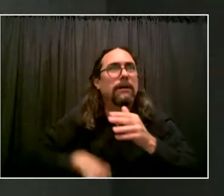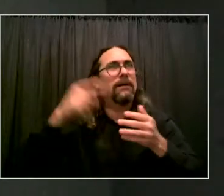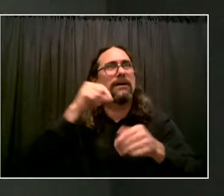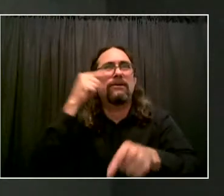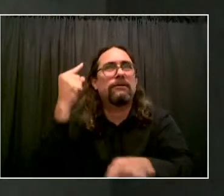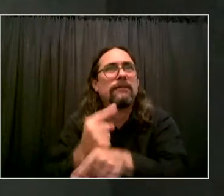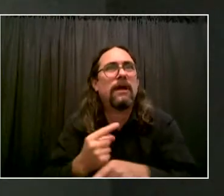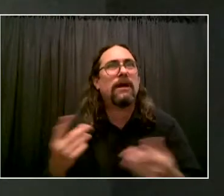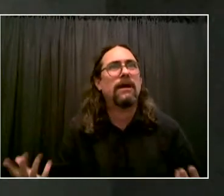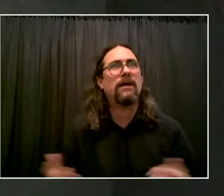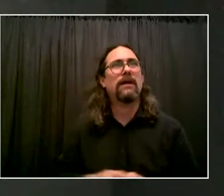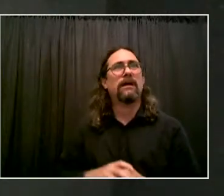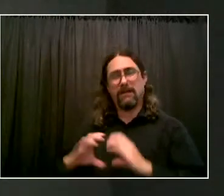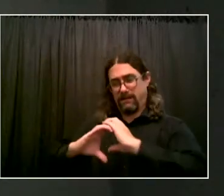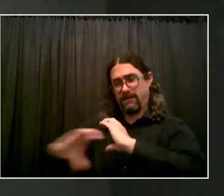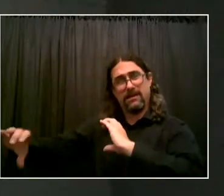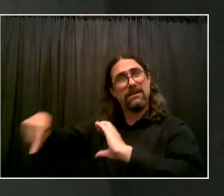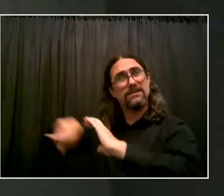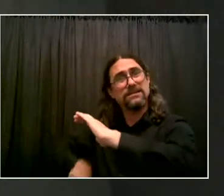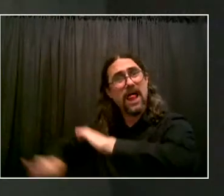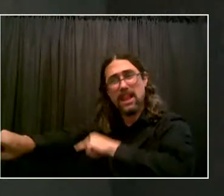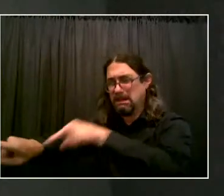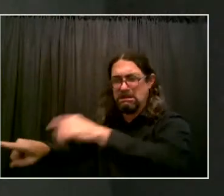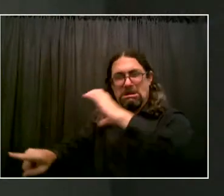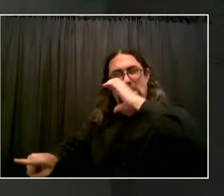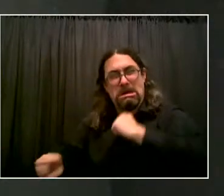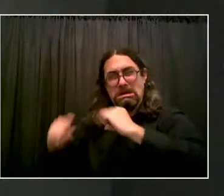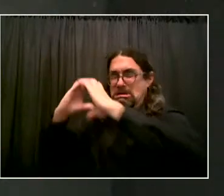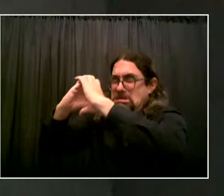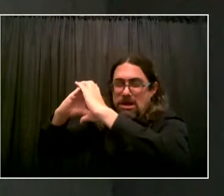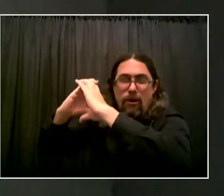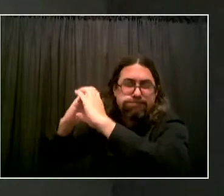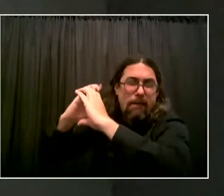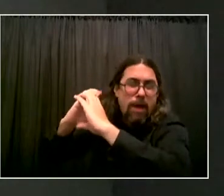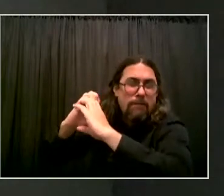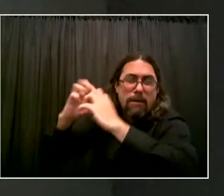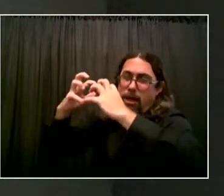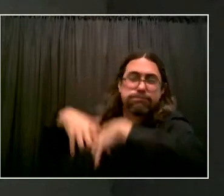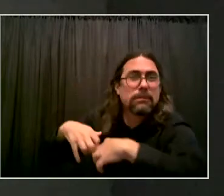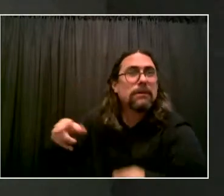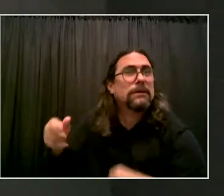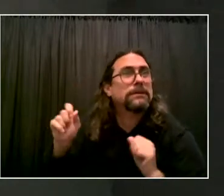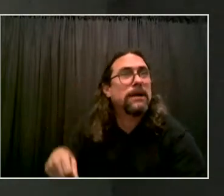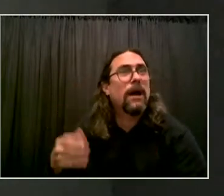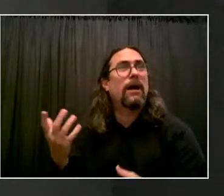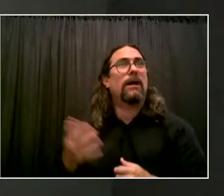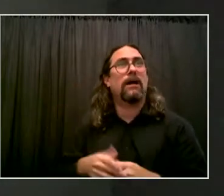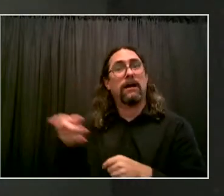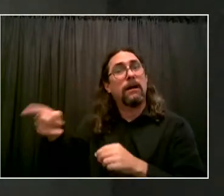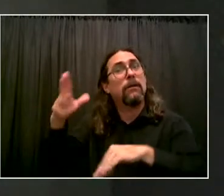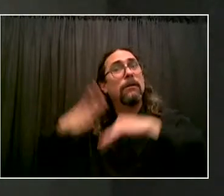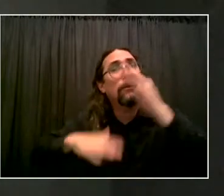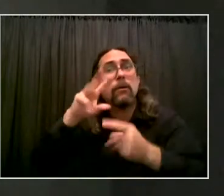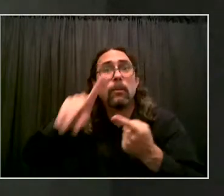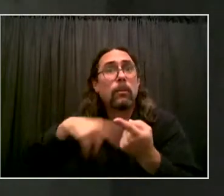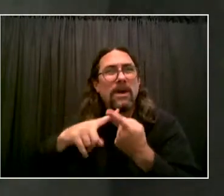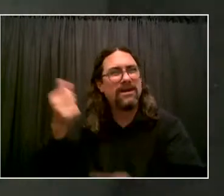OUR SUBWAYS ARE STILL OPERATING A 1930